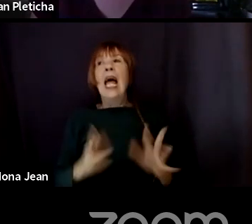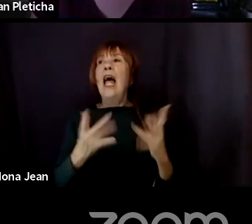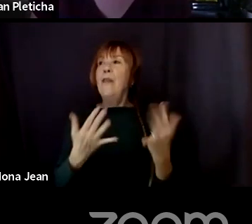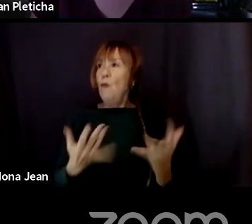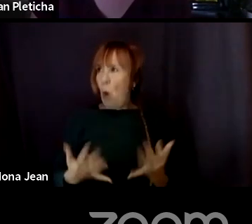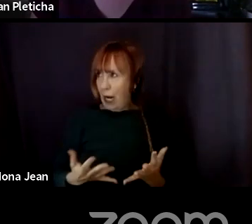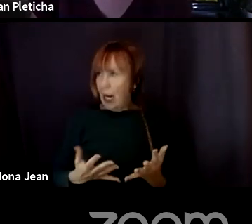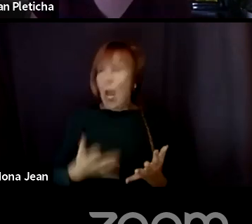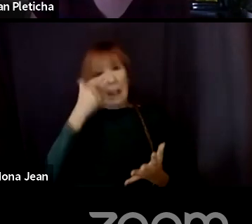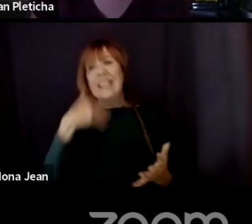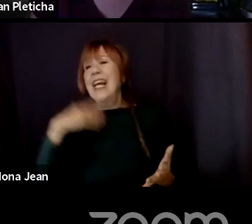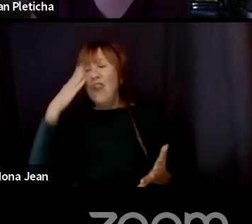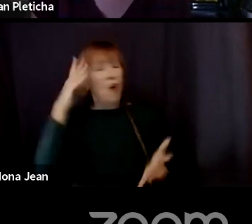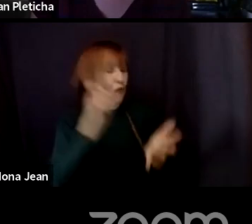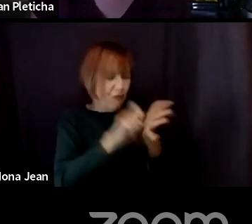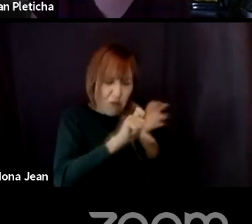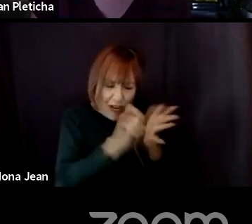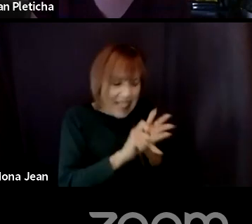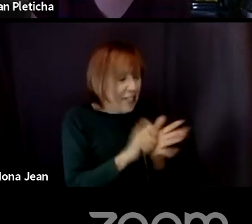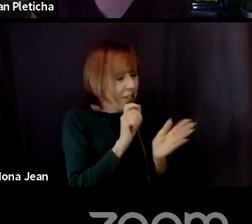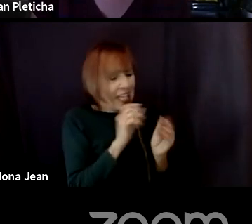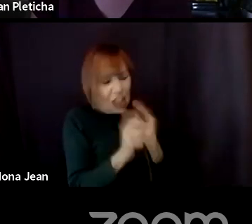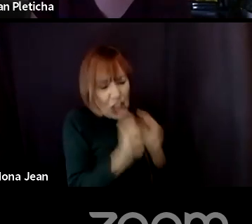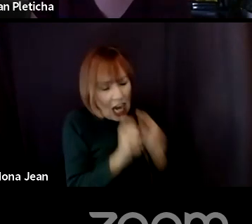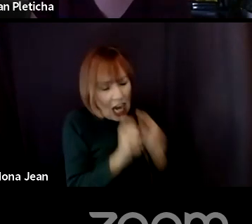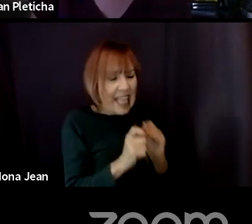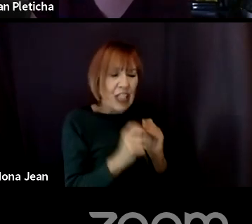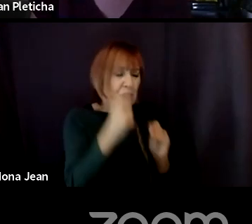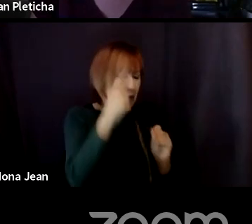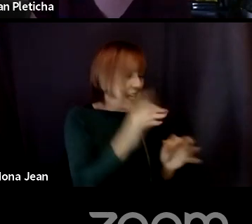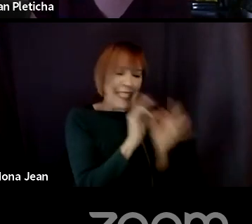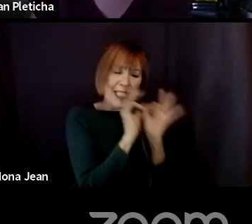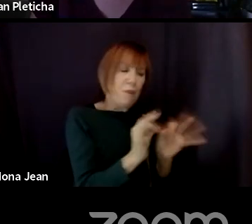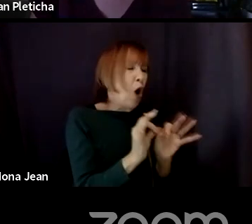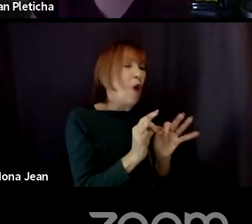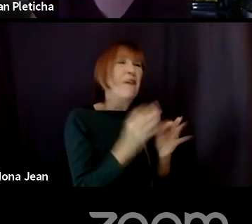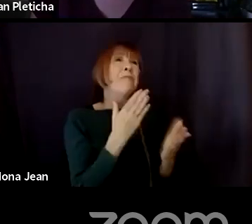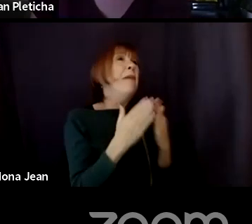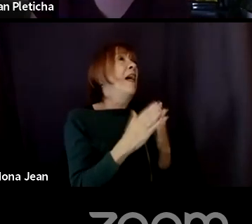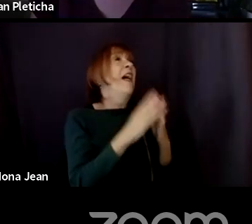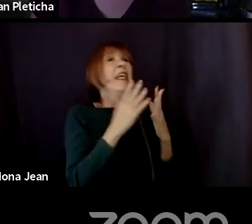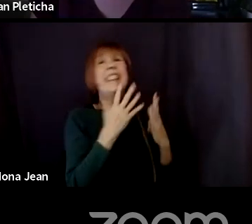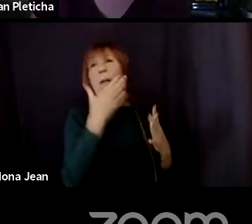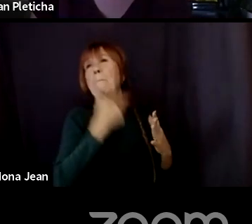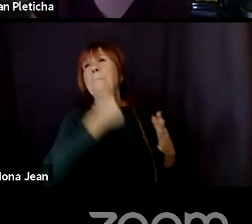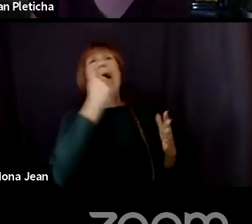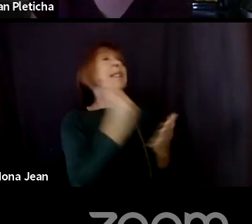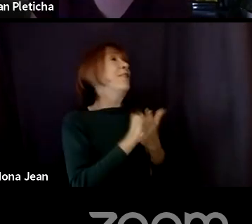to within an inch of its life. It's as good as you can get it and you think it's might be the most scintillating thing anyone's ever written.